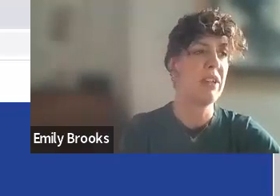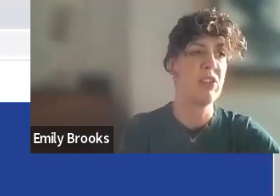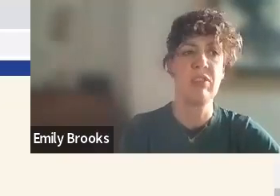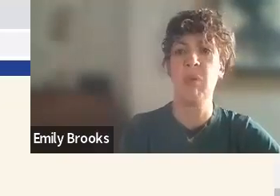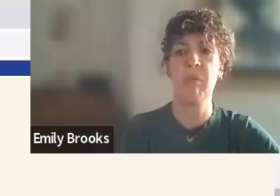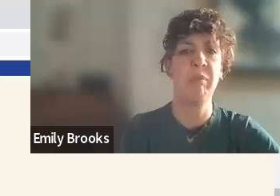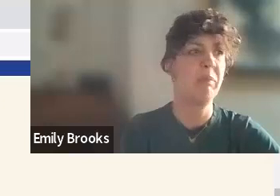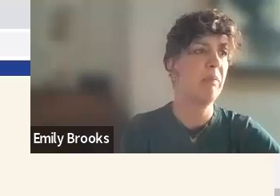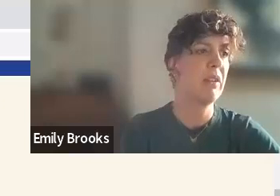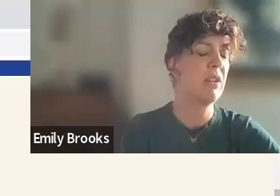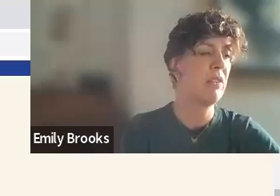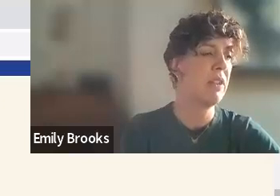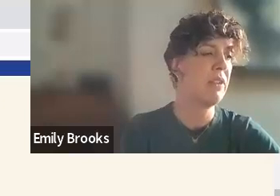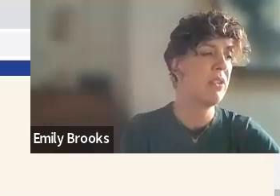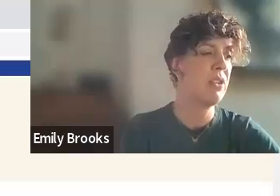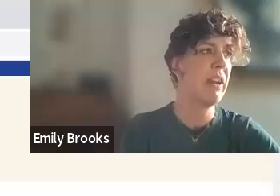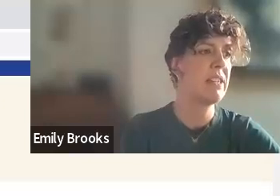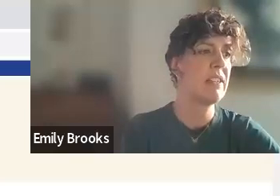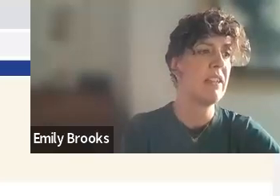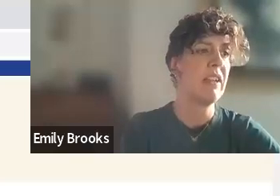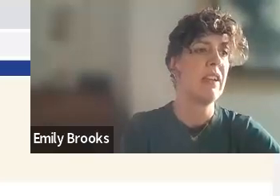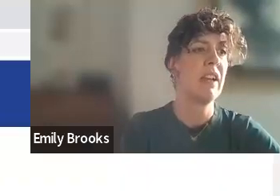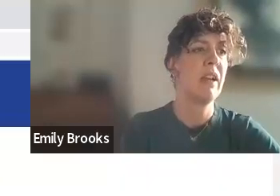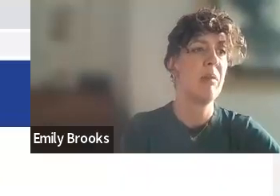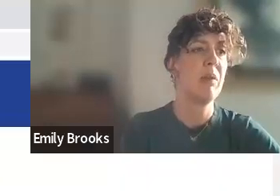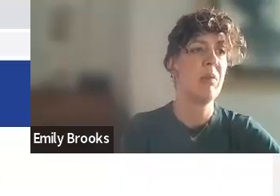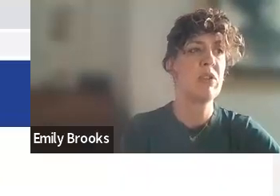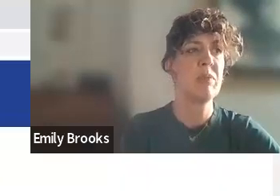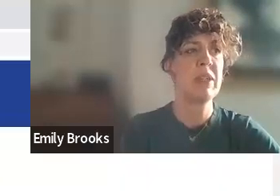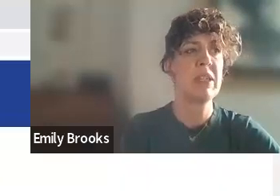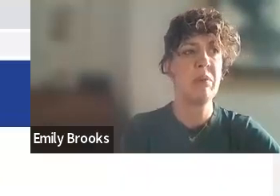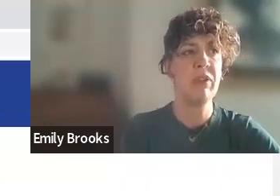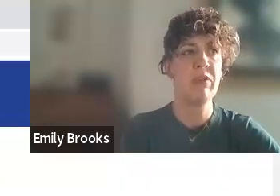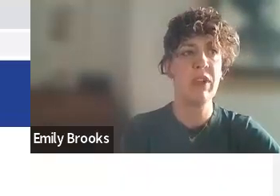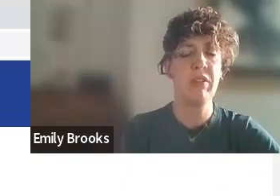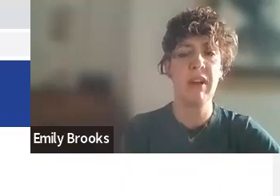It's just not the contents too great. We've got some examples of audiograms,